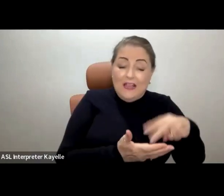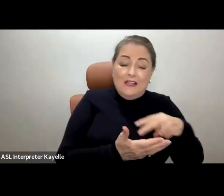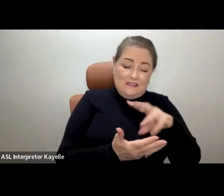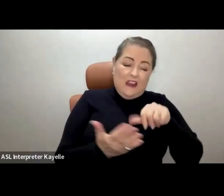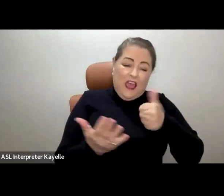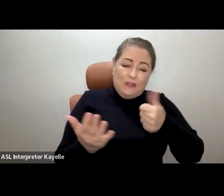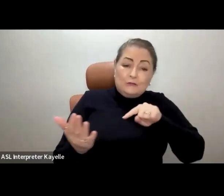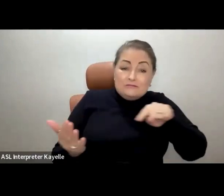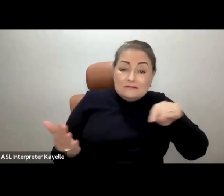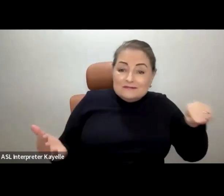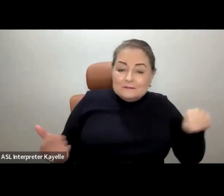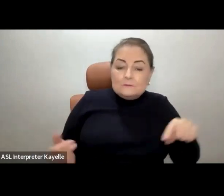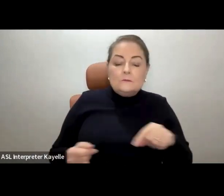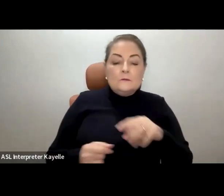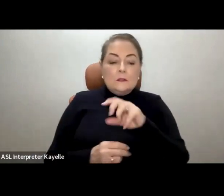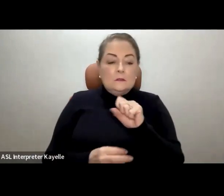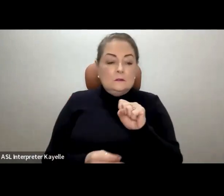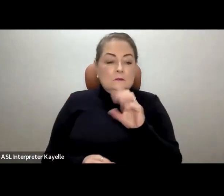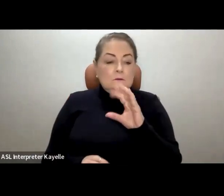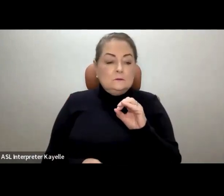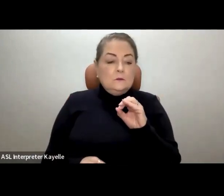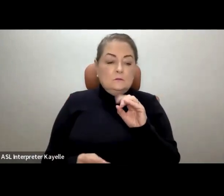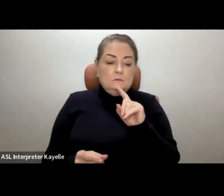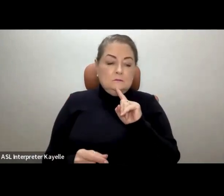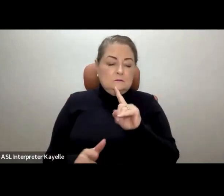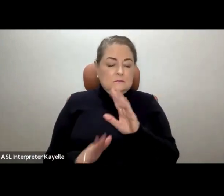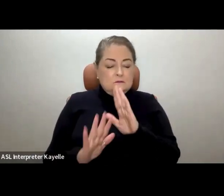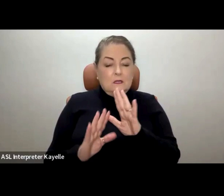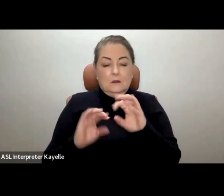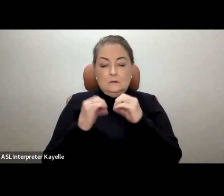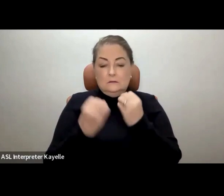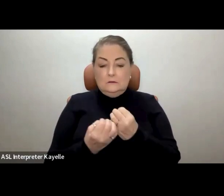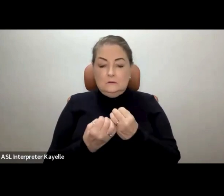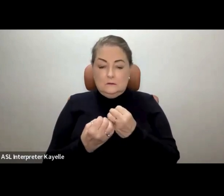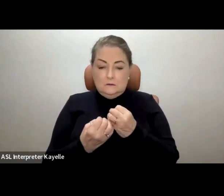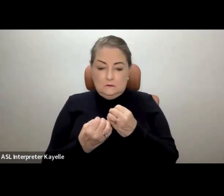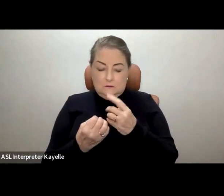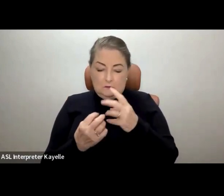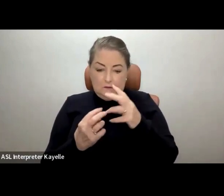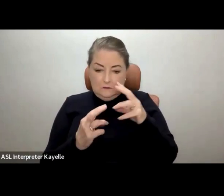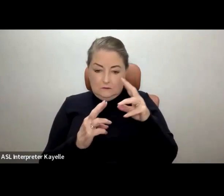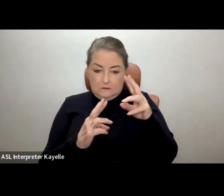and that means that so we're having an organization called gallop Pro, which creates the accessibility for a lot of the